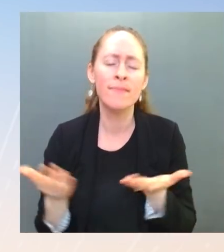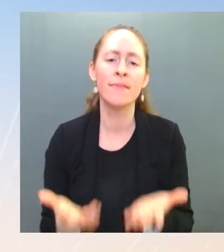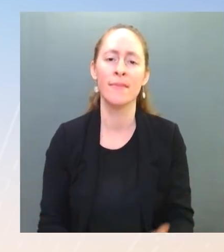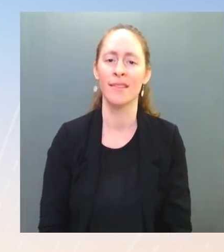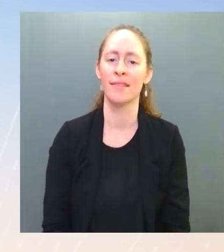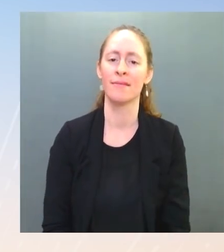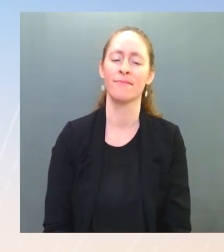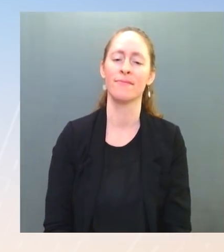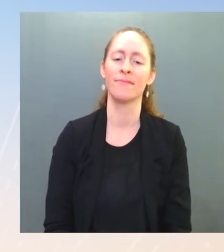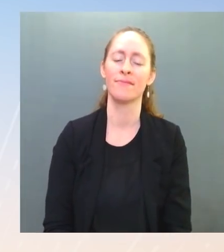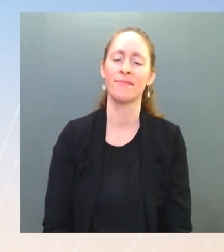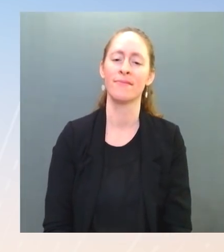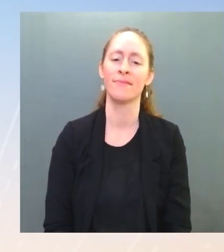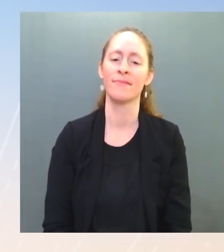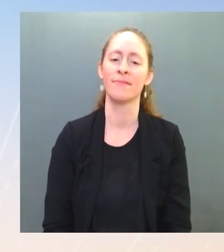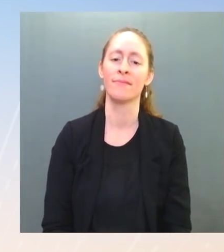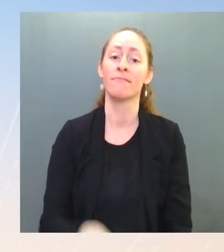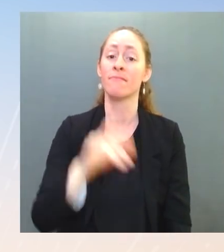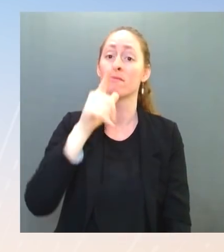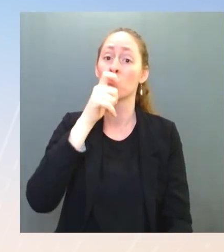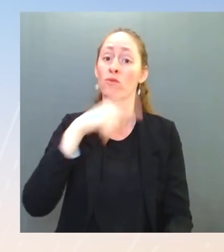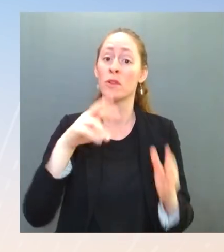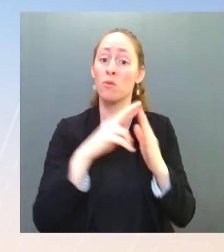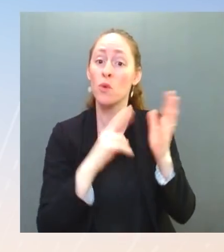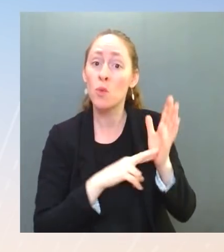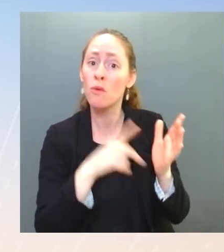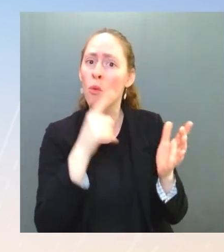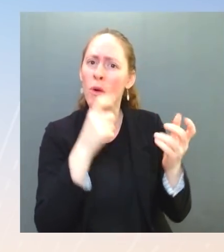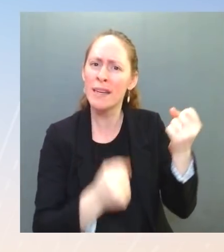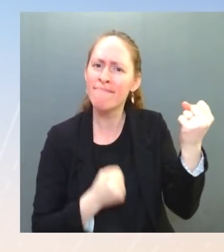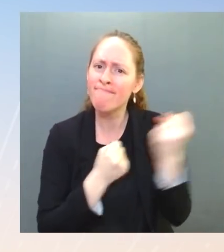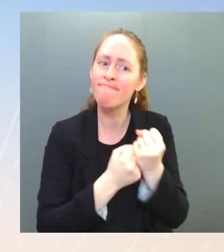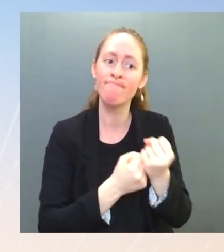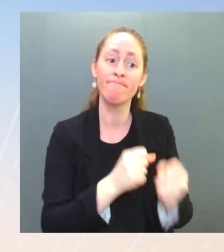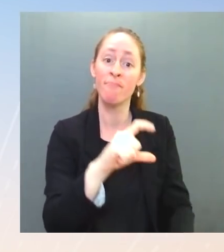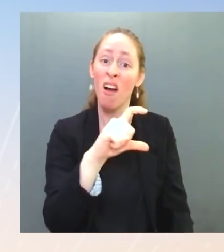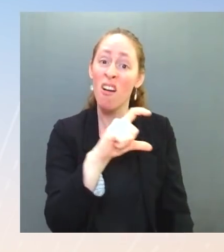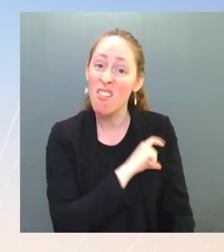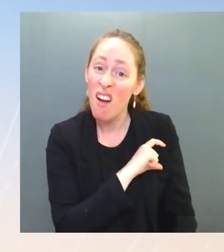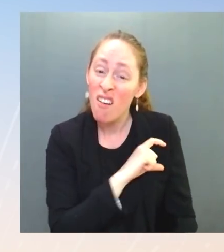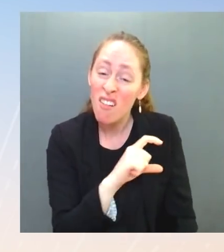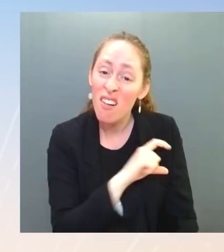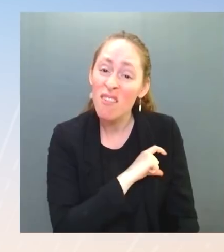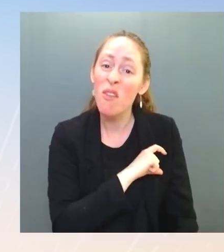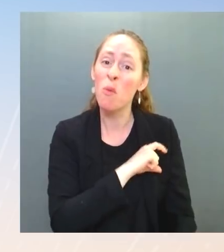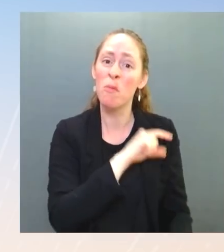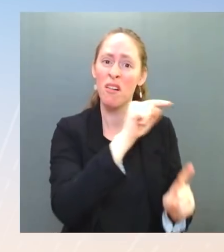It is a rule that will help address what we know is a rising component of gun crimes across the country,